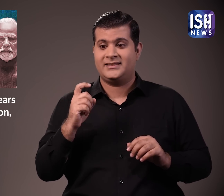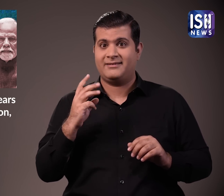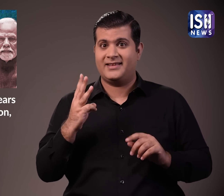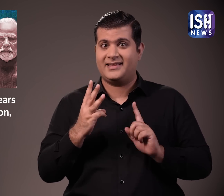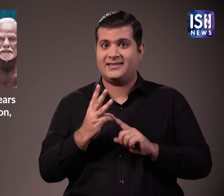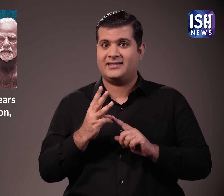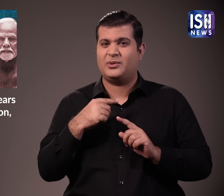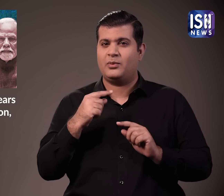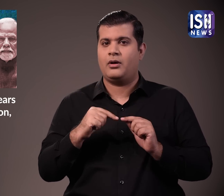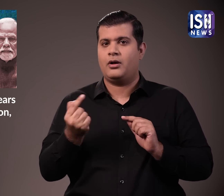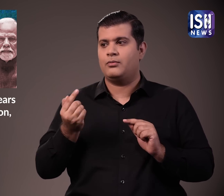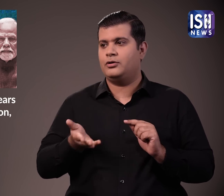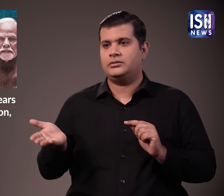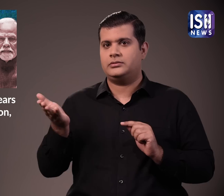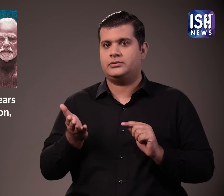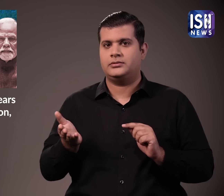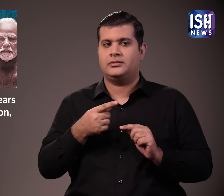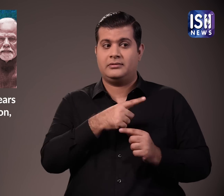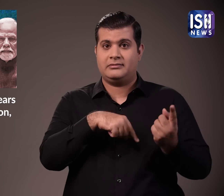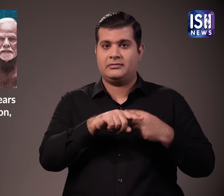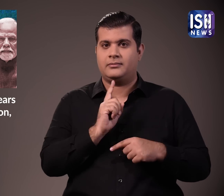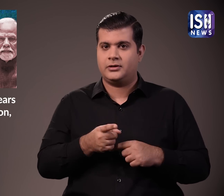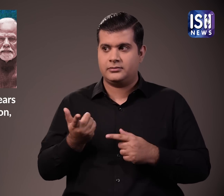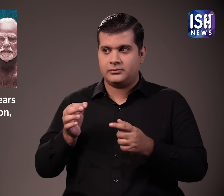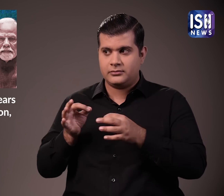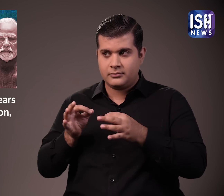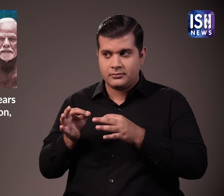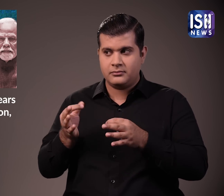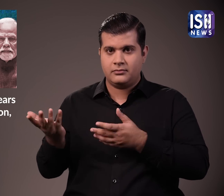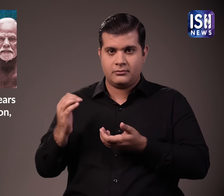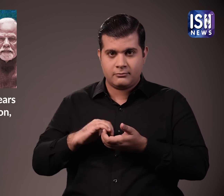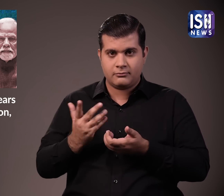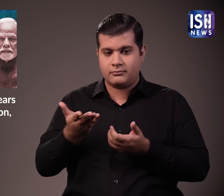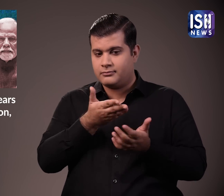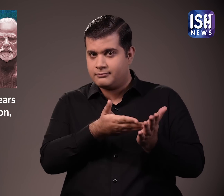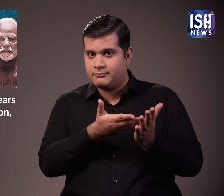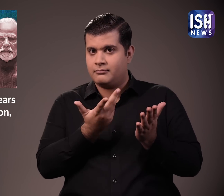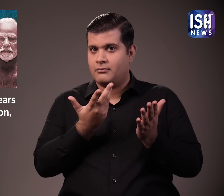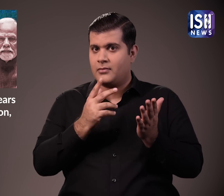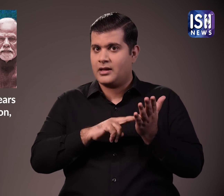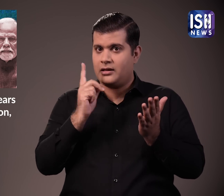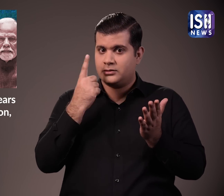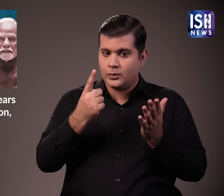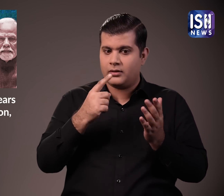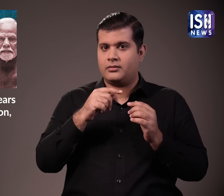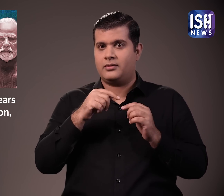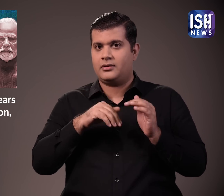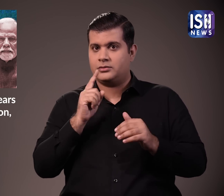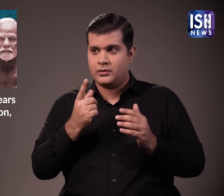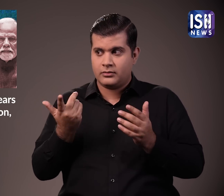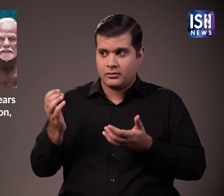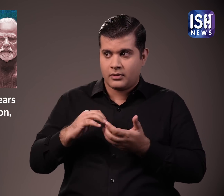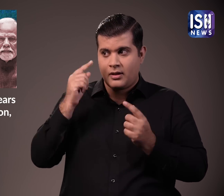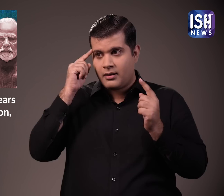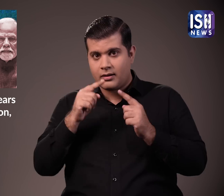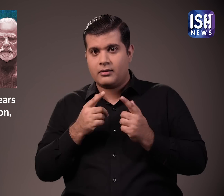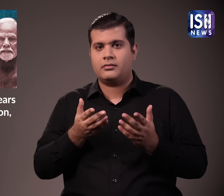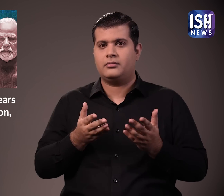Hence BJP will require support from its opposition parties to pass the bill.